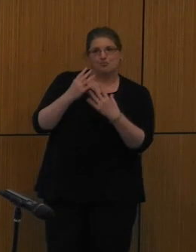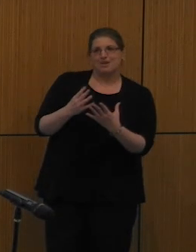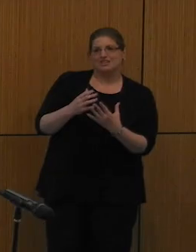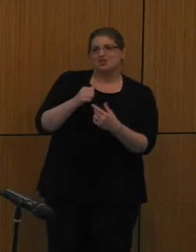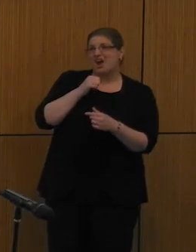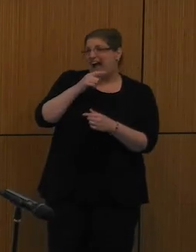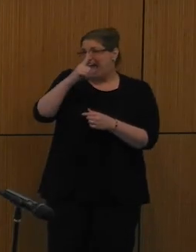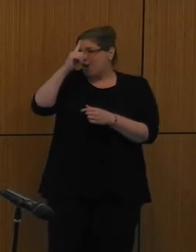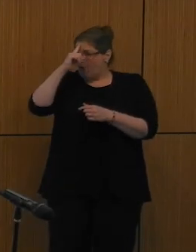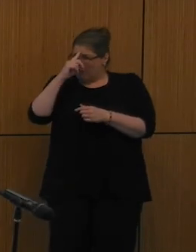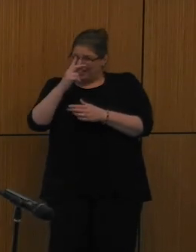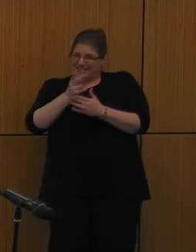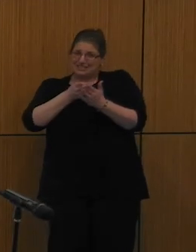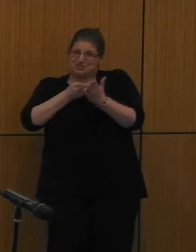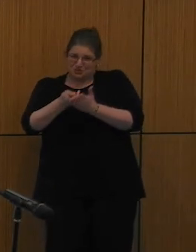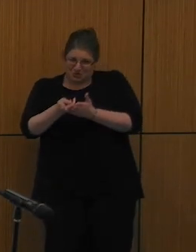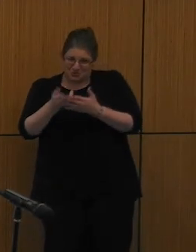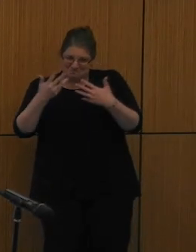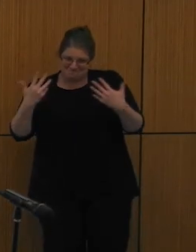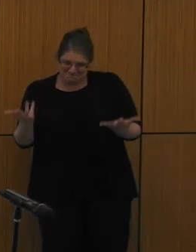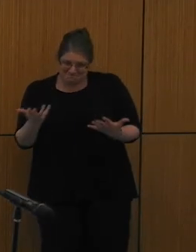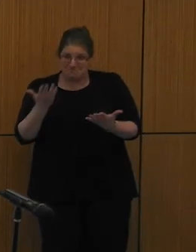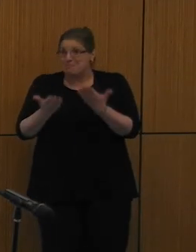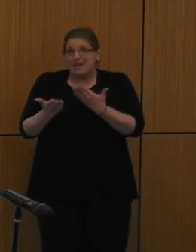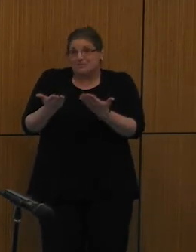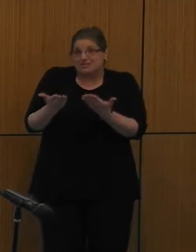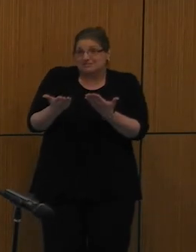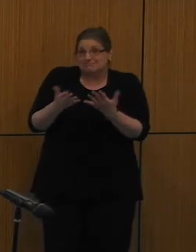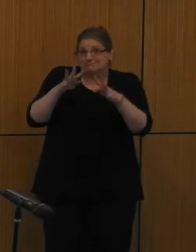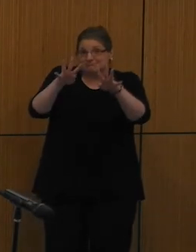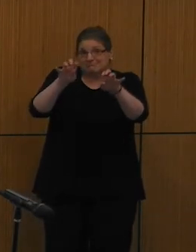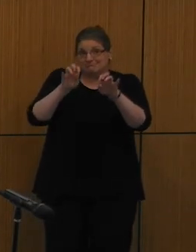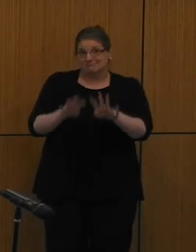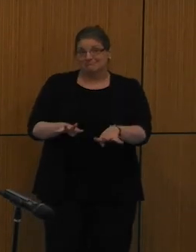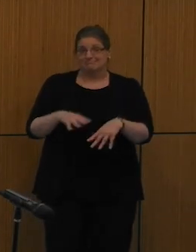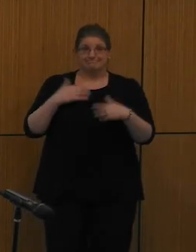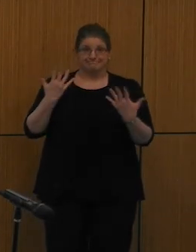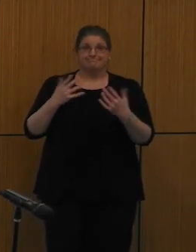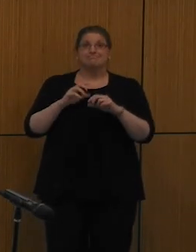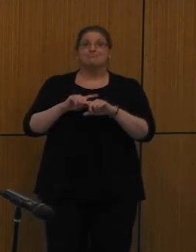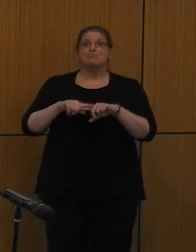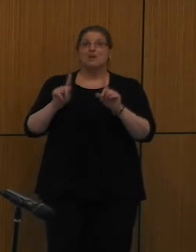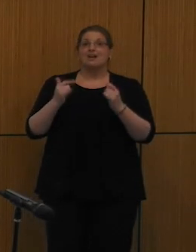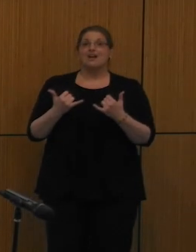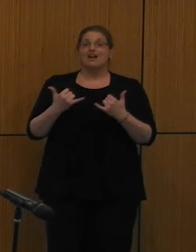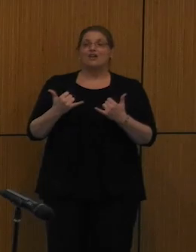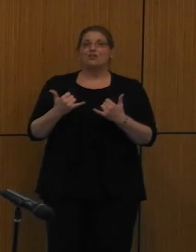I don't think any of this is your vagus nerve icing. Who knows. All right. Now it's not a silver bullet.